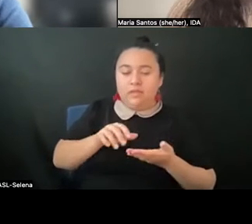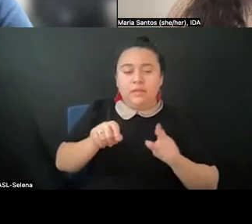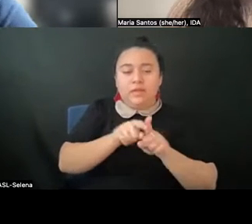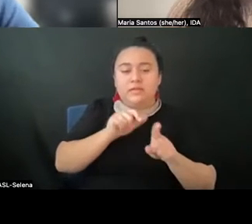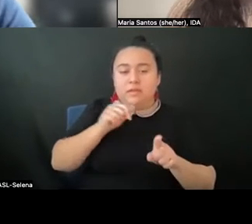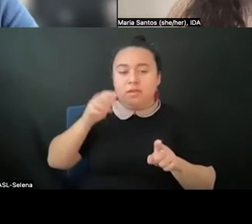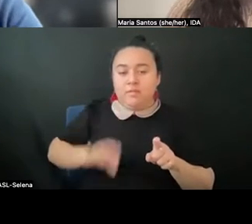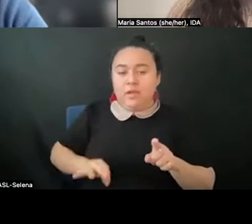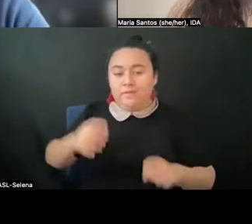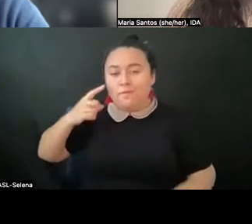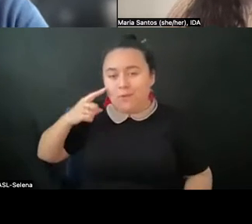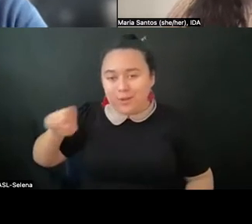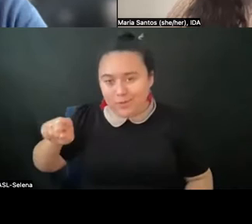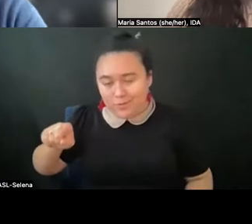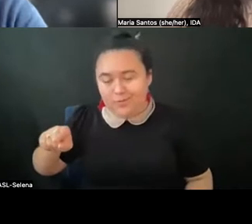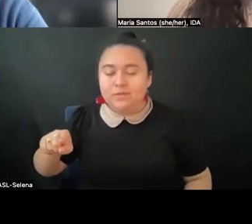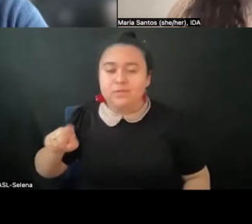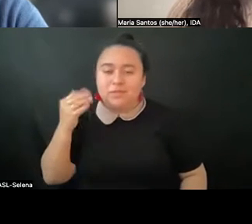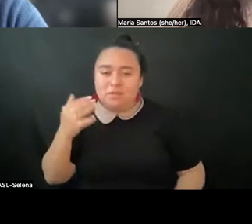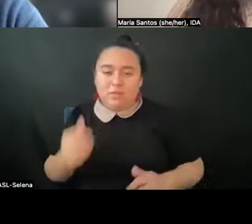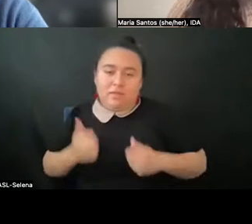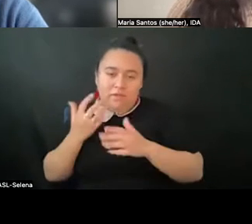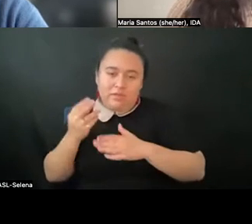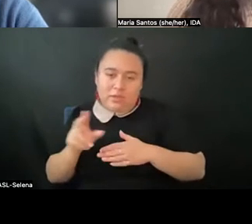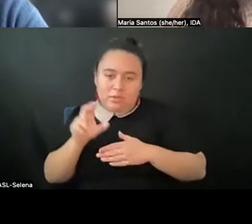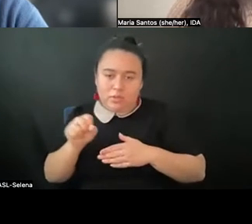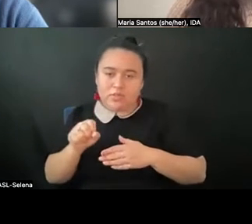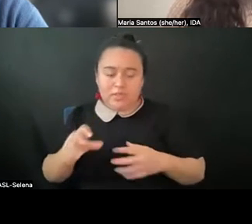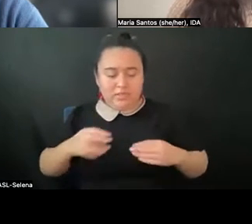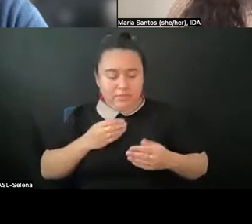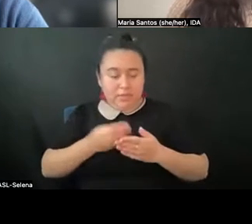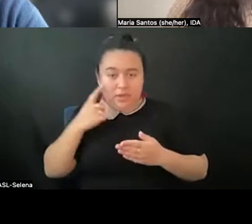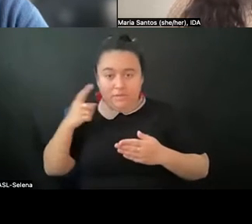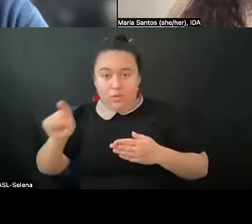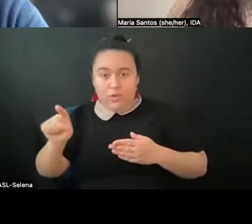They basically accept the funds for you and then as Ranell mentioned, they take out that fee and